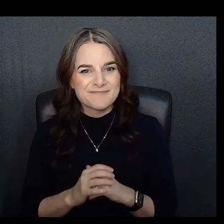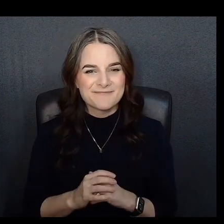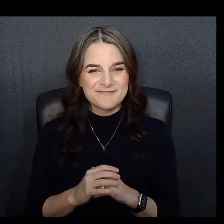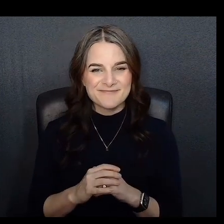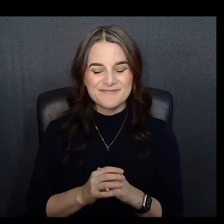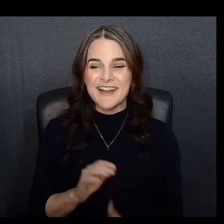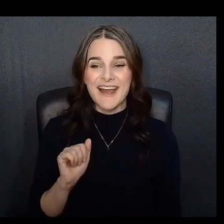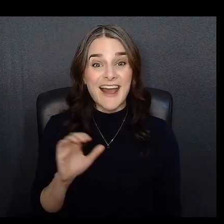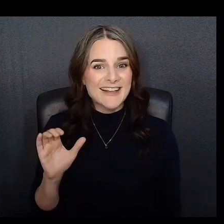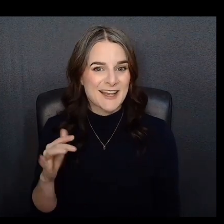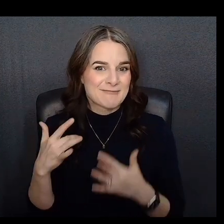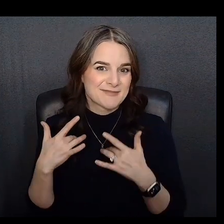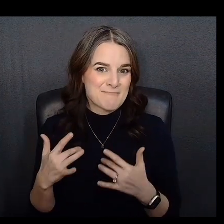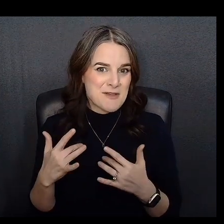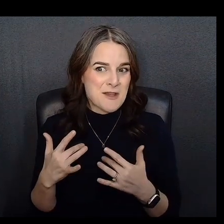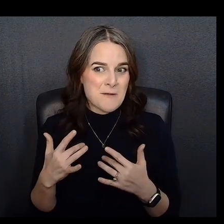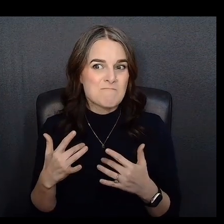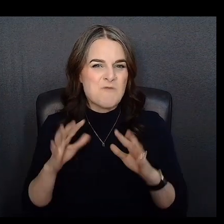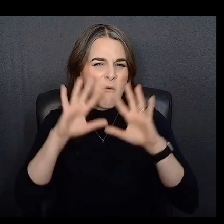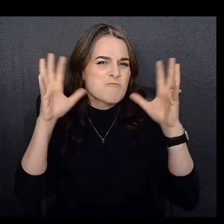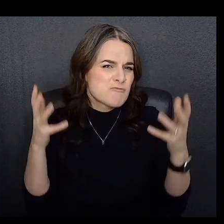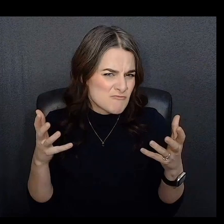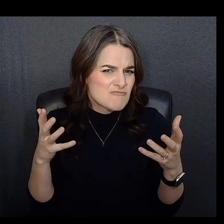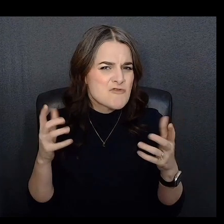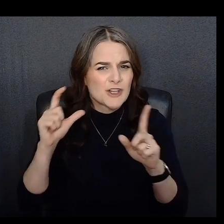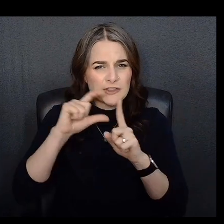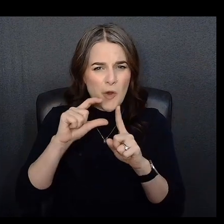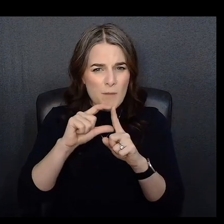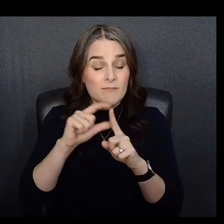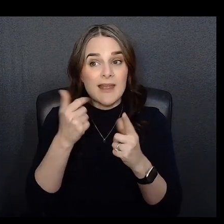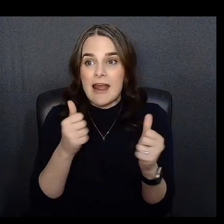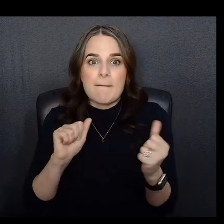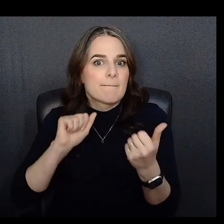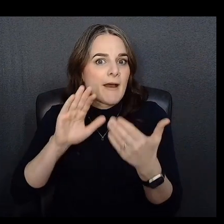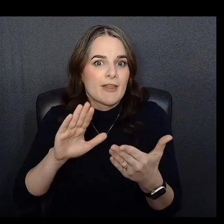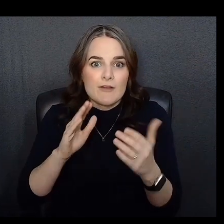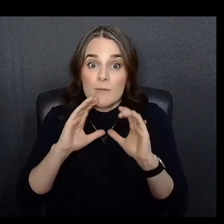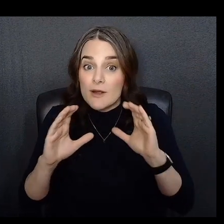AAC tends to be an umbrella term for any method of communication